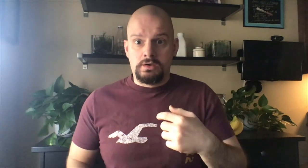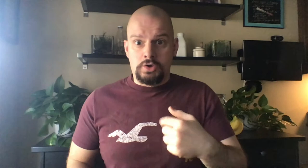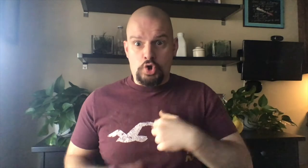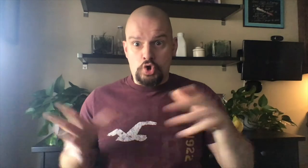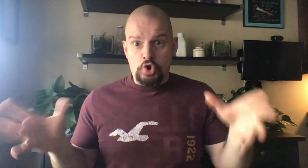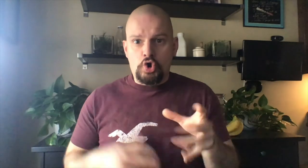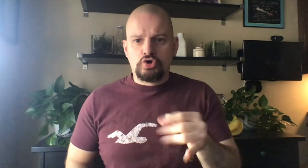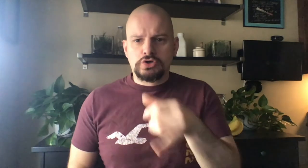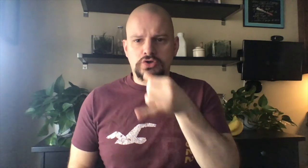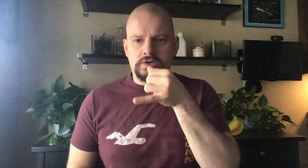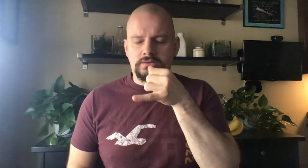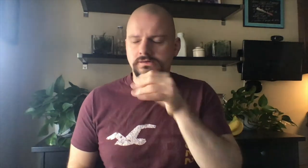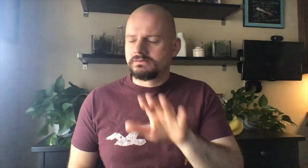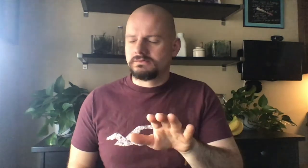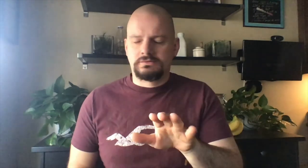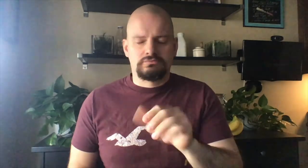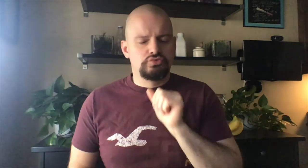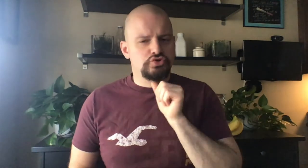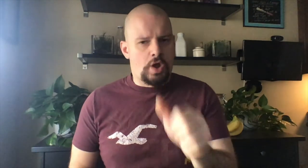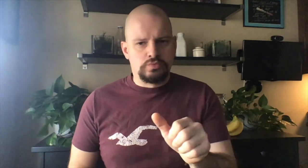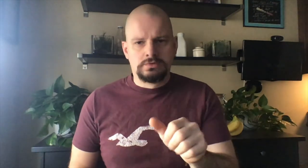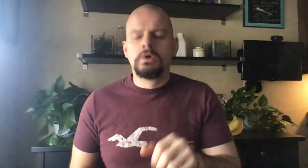I would not encourage to drink at all.